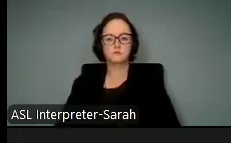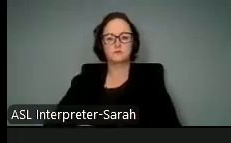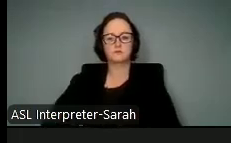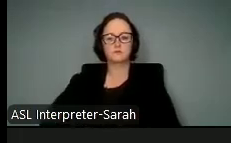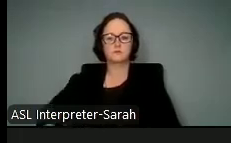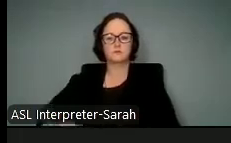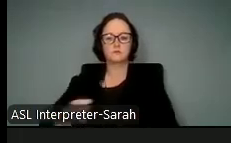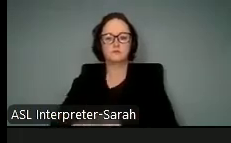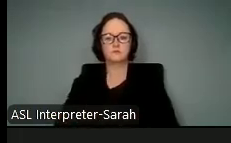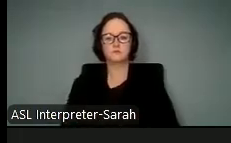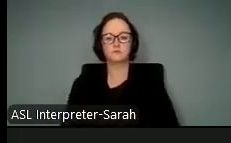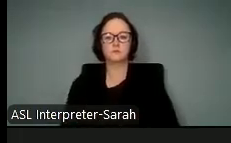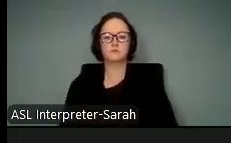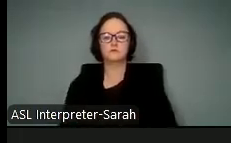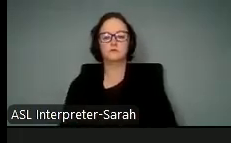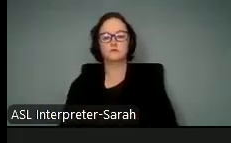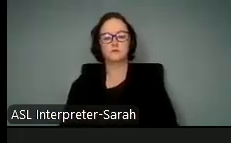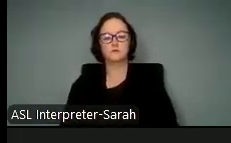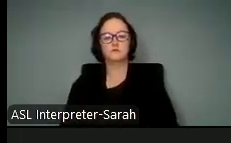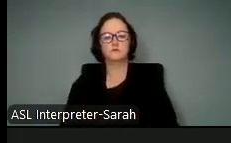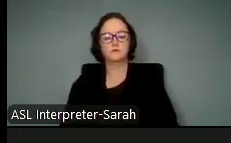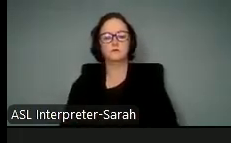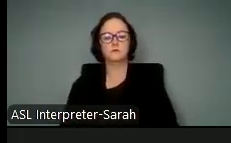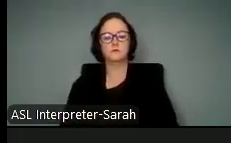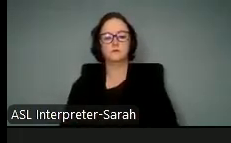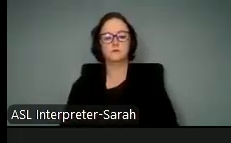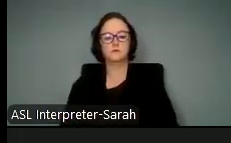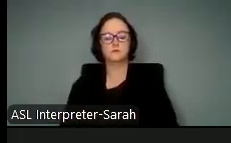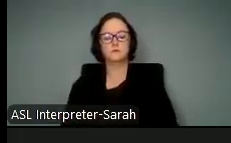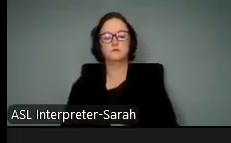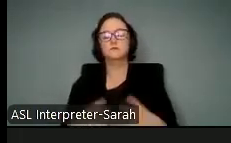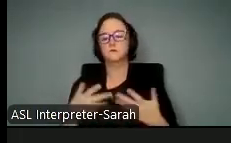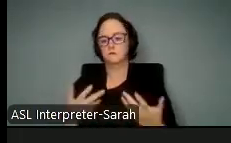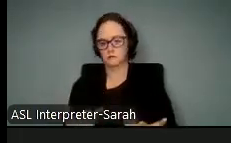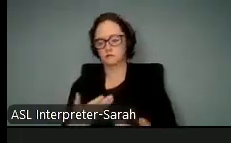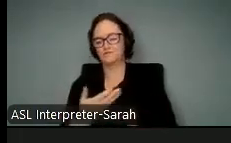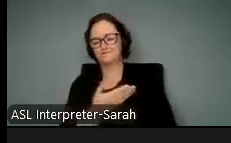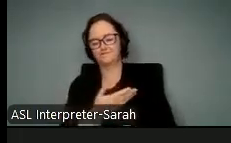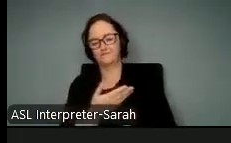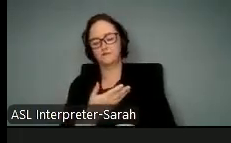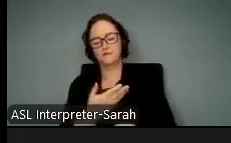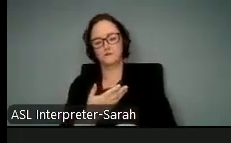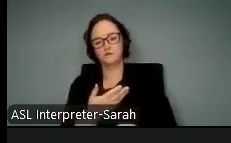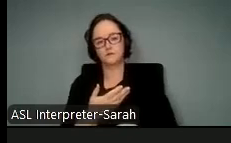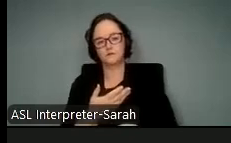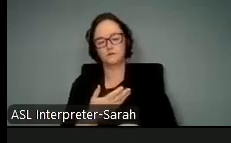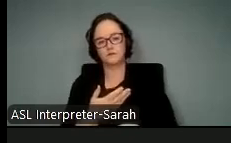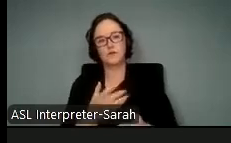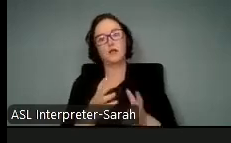So, if any if anything we've talked about here, I know this is a lot of... a lot of detailed information.